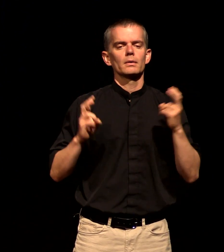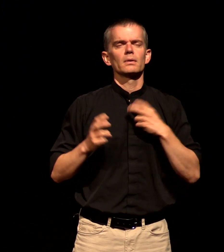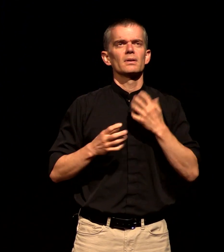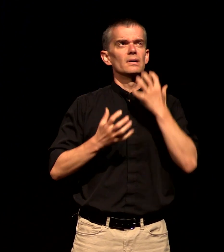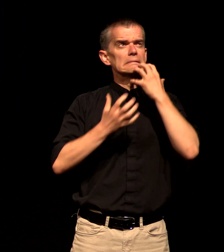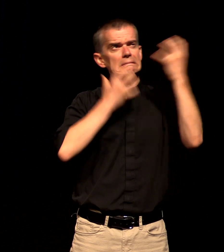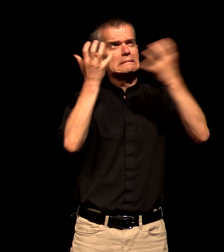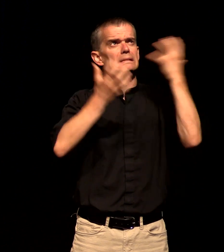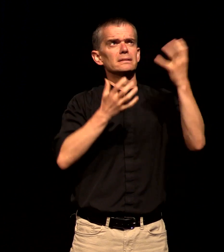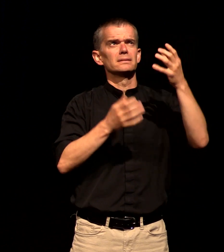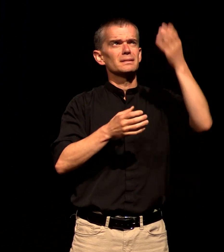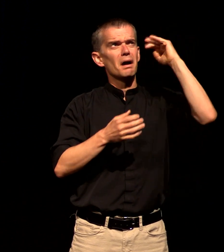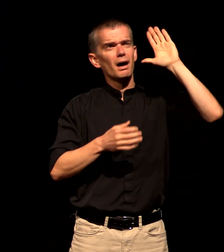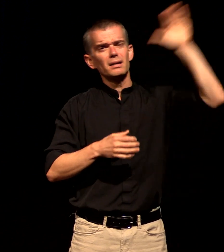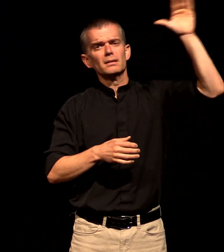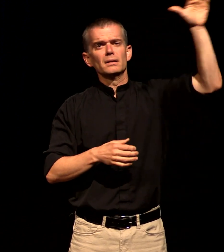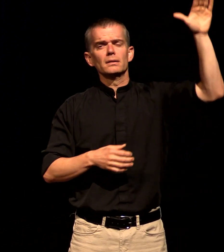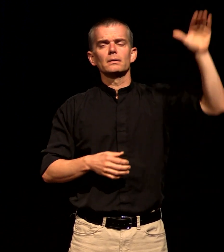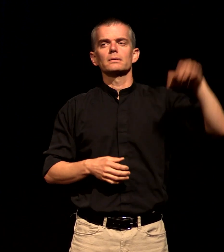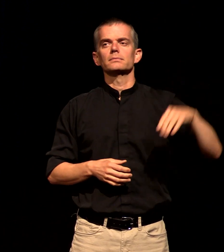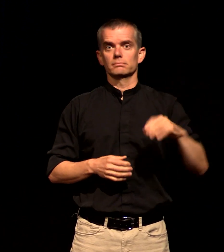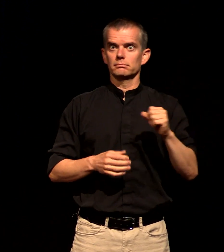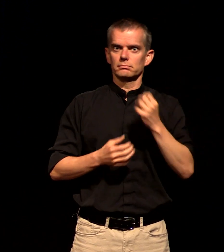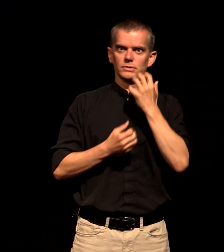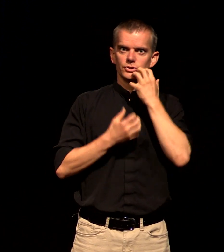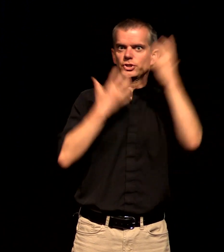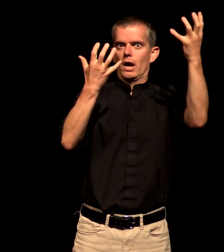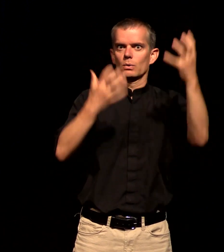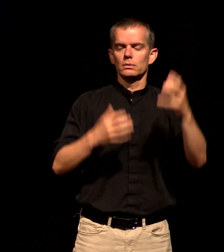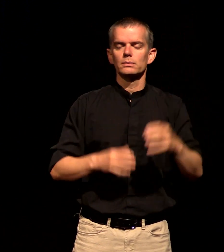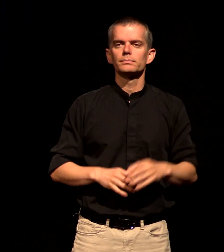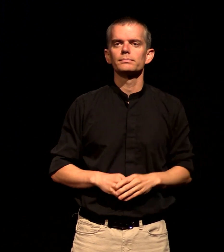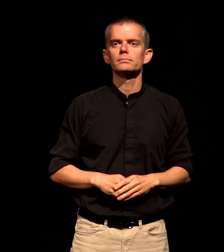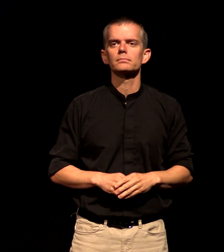I shout. Oh, that God will listen to me. When I was in deep